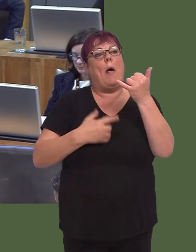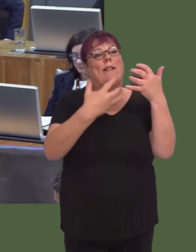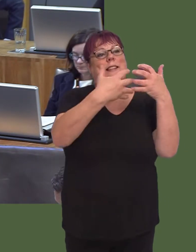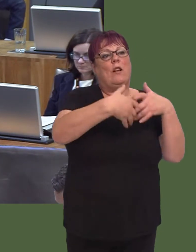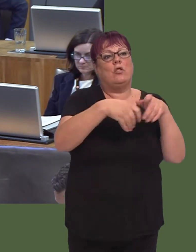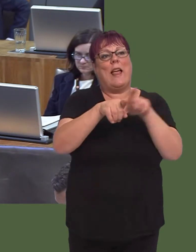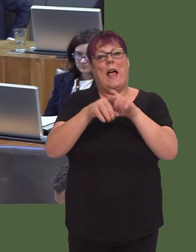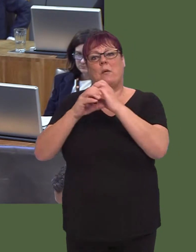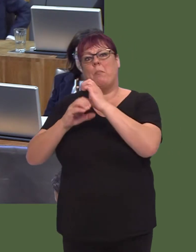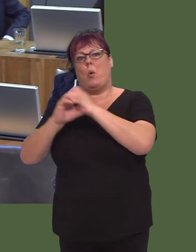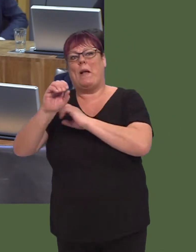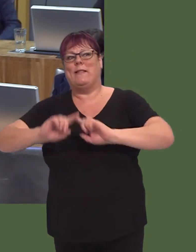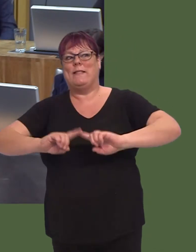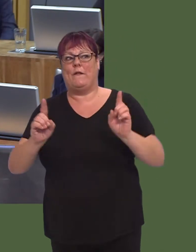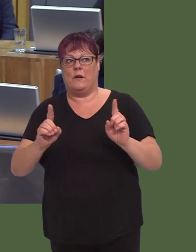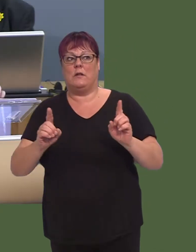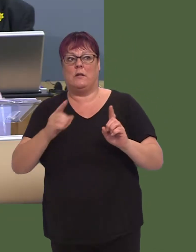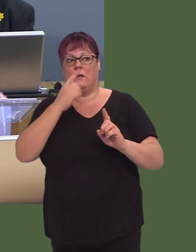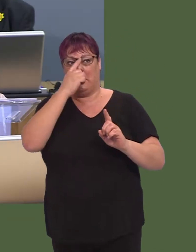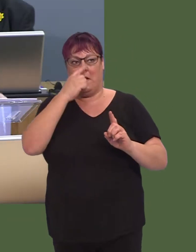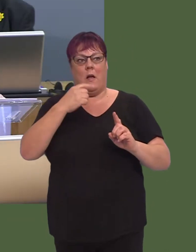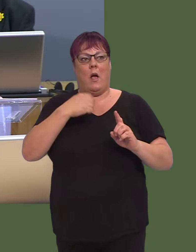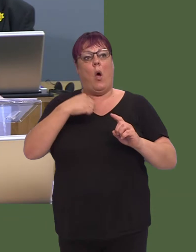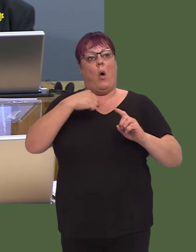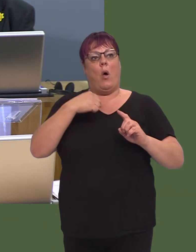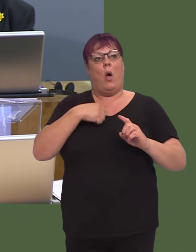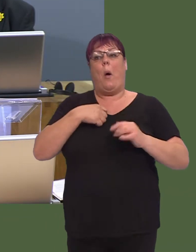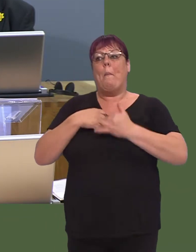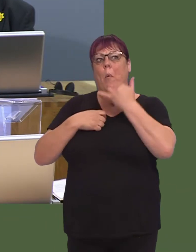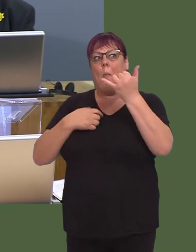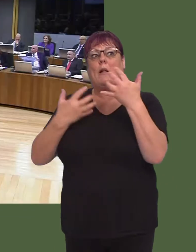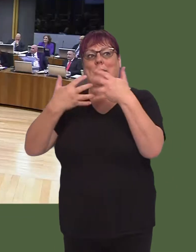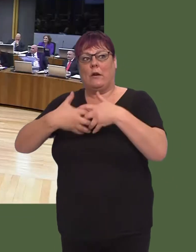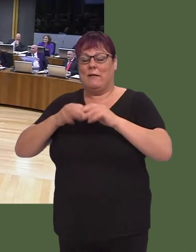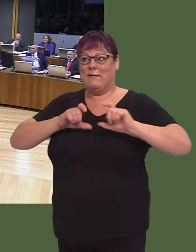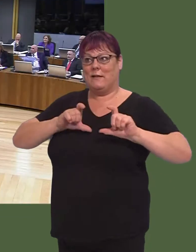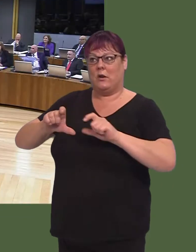There's a difference between mobile technology and broadband. He said mobile and broadband. Mobile is not devolved.